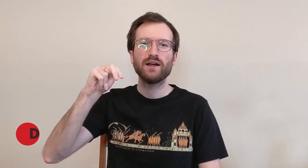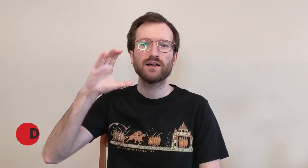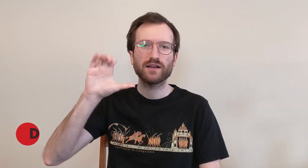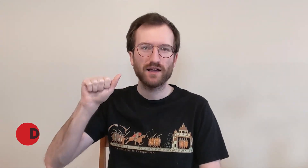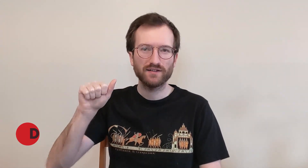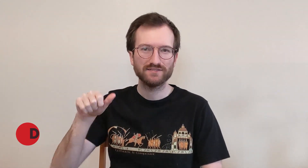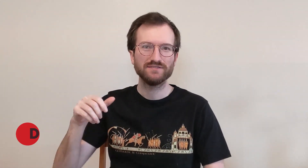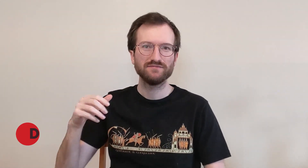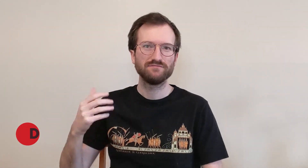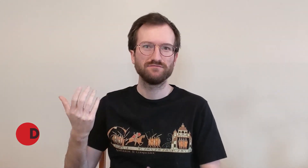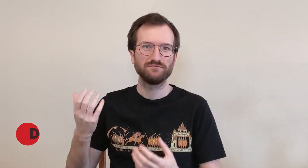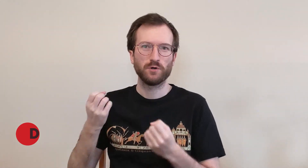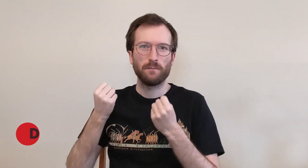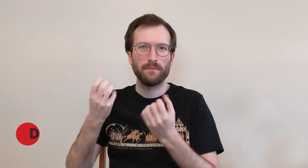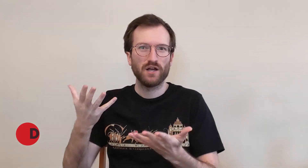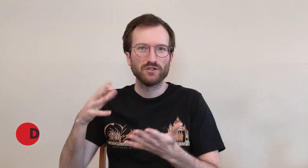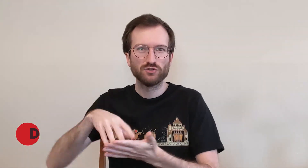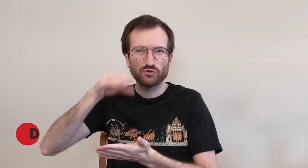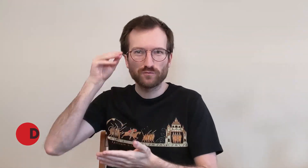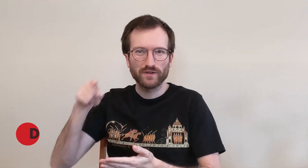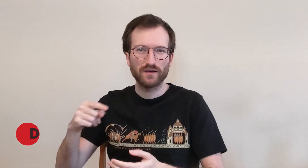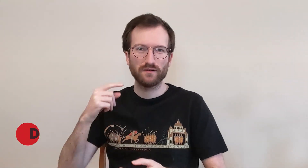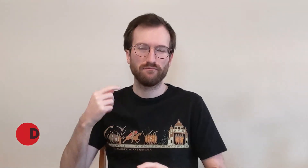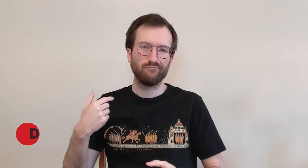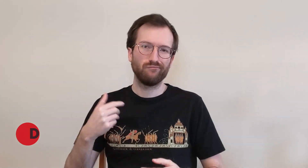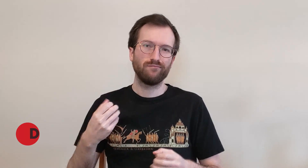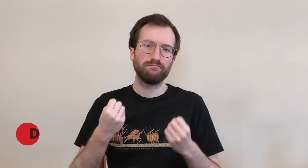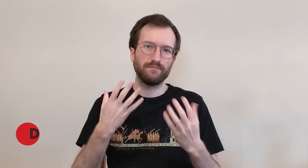Inca. There’s so much to learn about that.